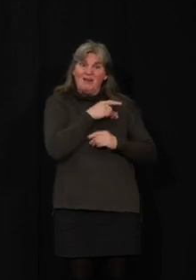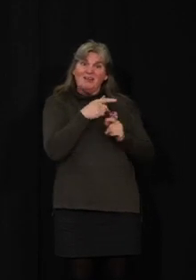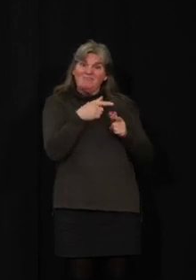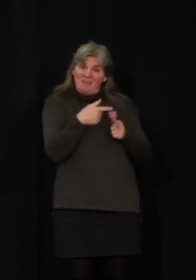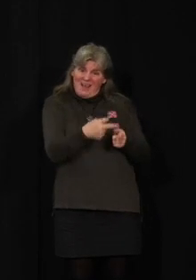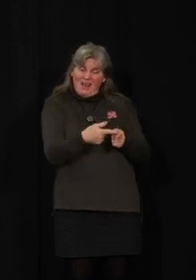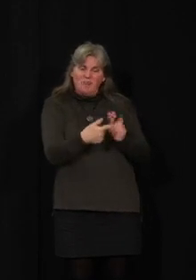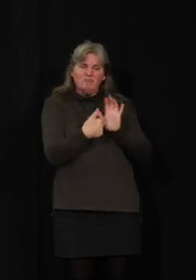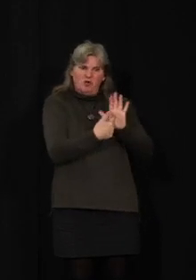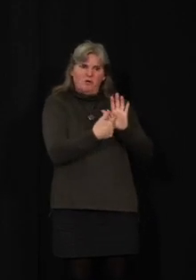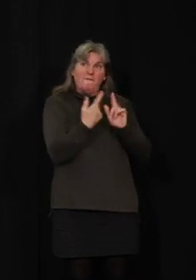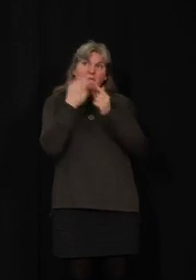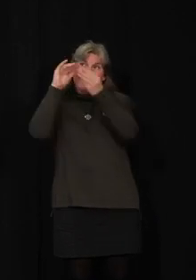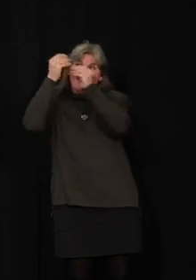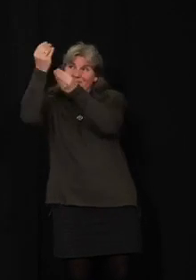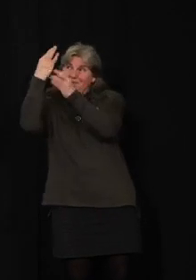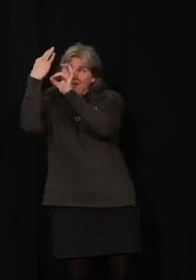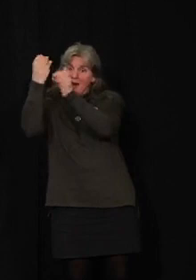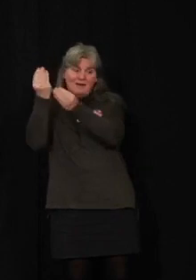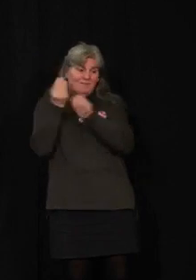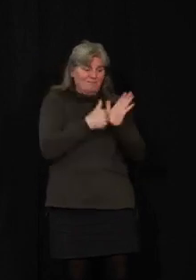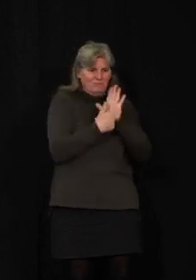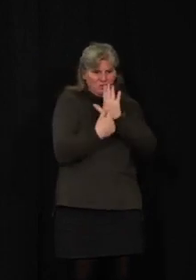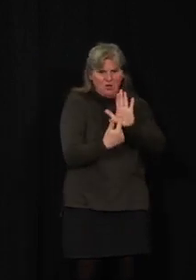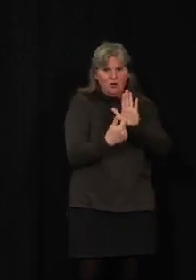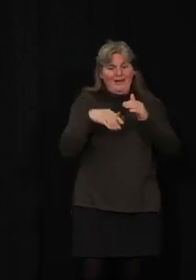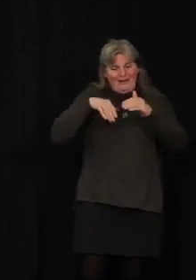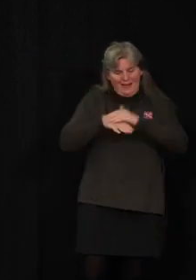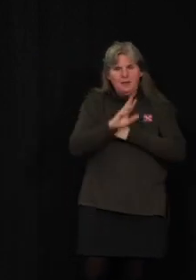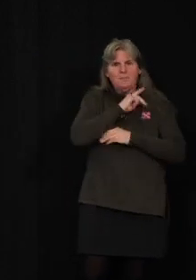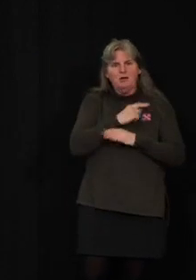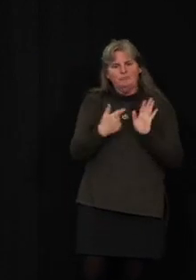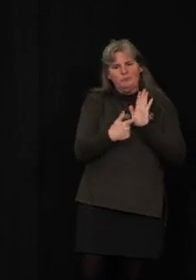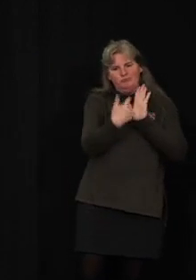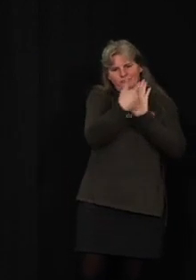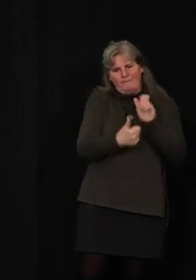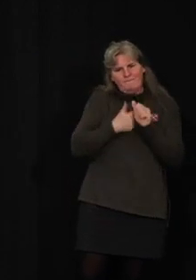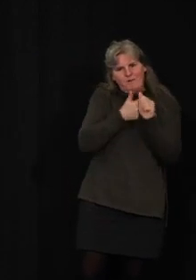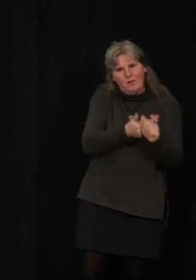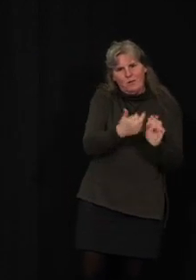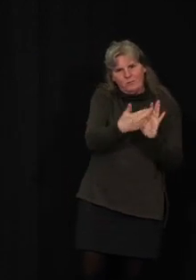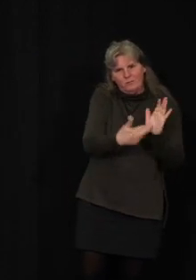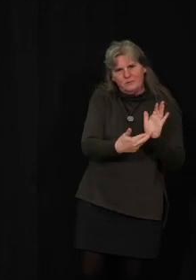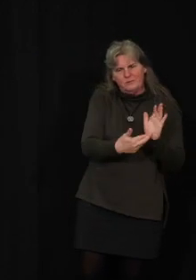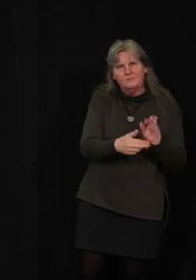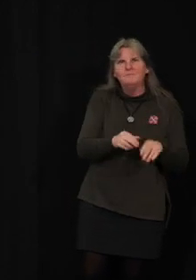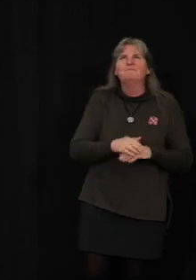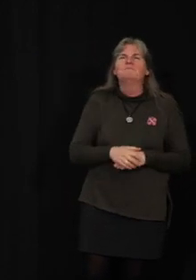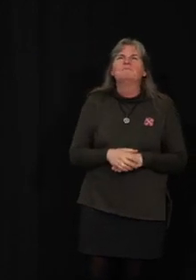Camping will look a bit differet this year, for many obvious reasons. Campers will need to be diligent